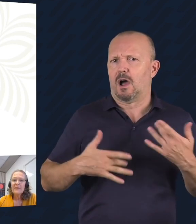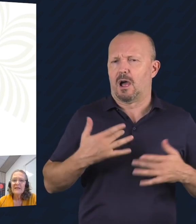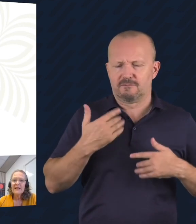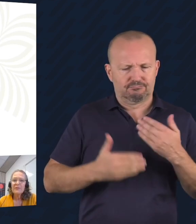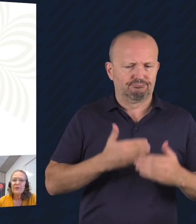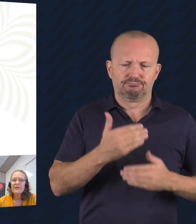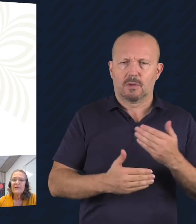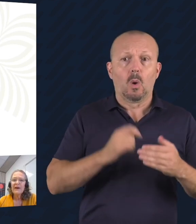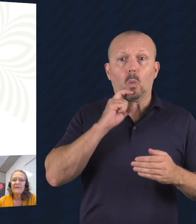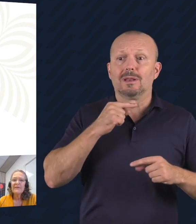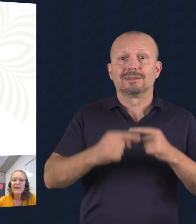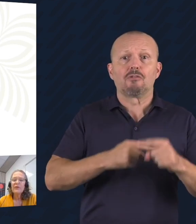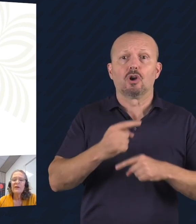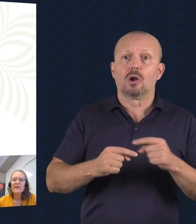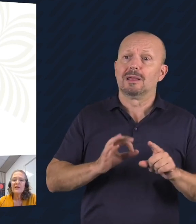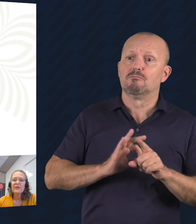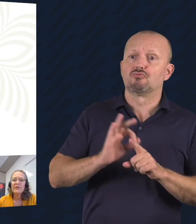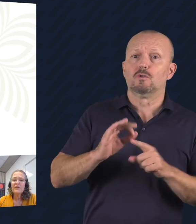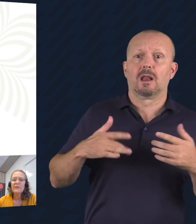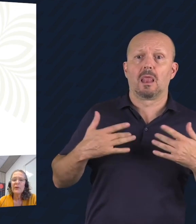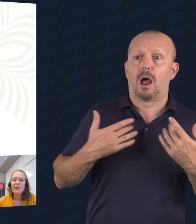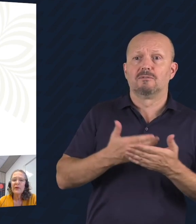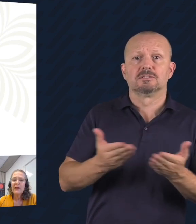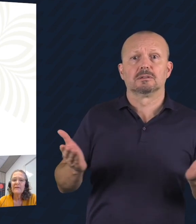The GLAM sector will survive and will continue to improve lives,